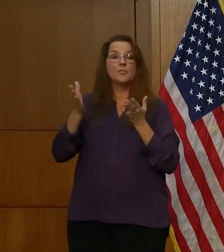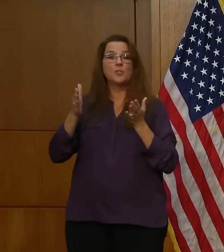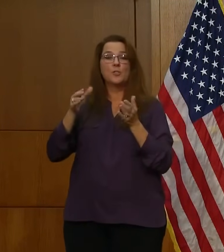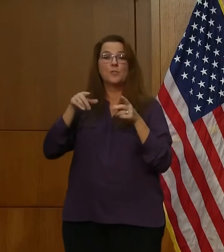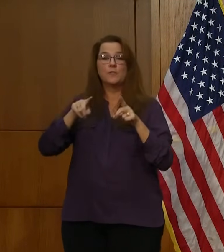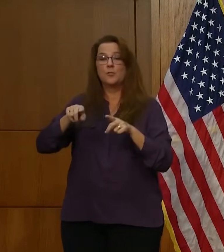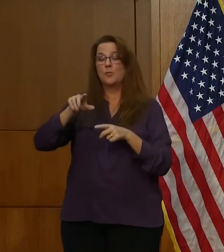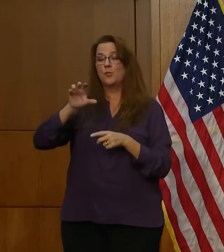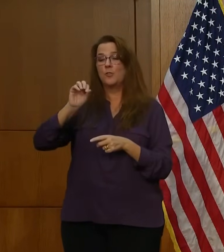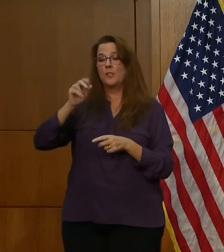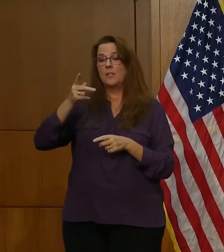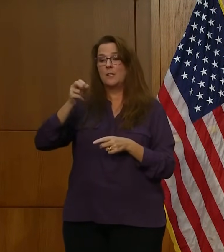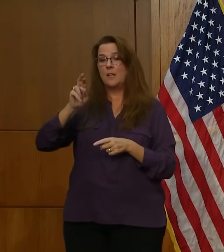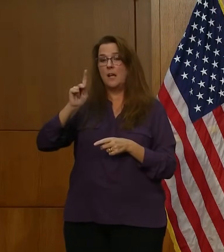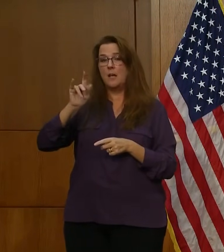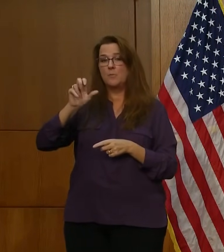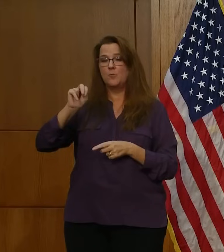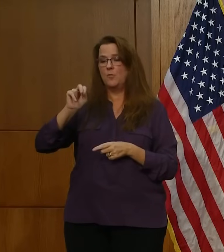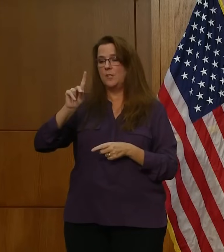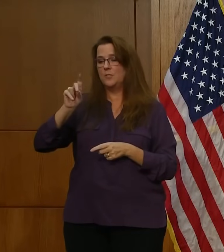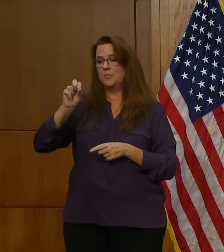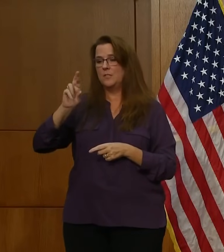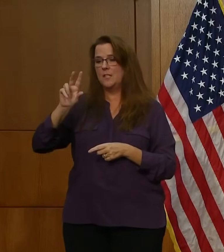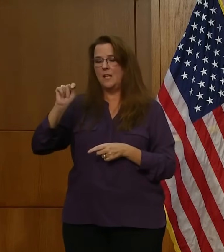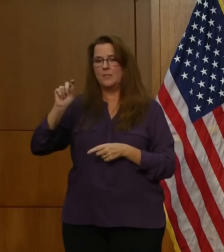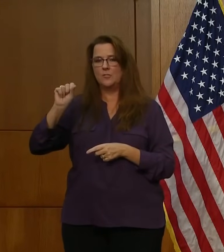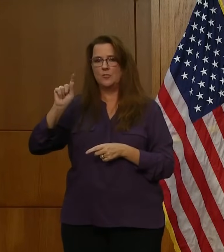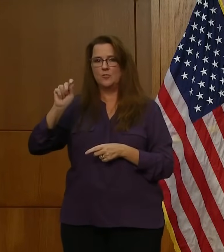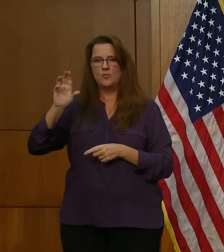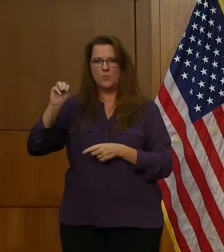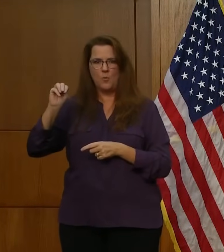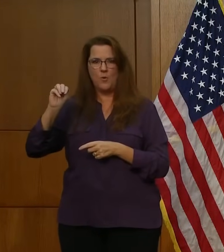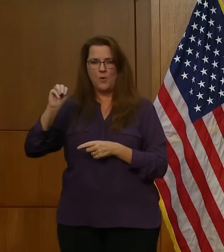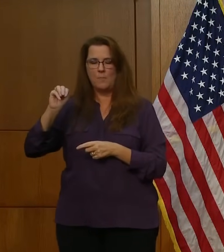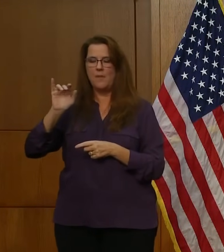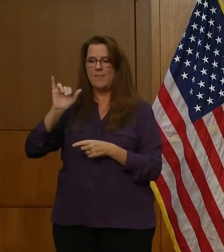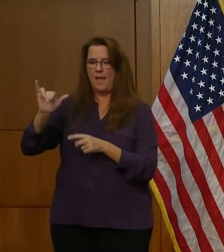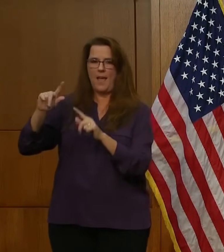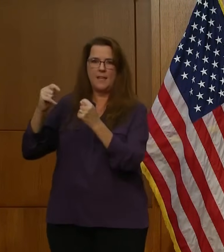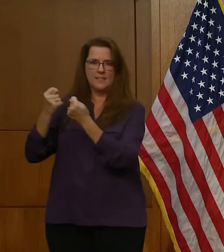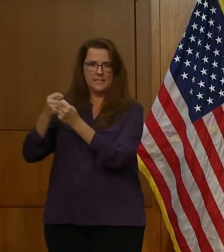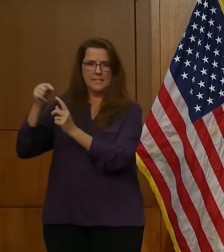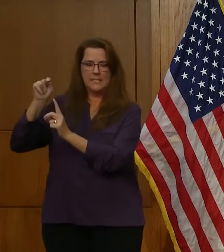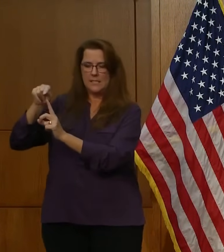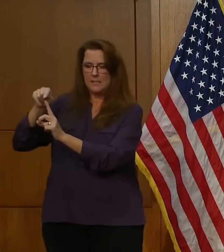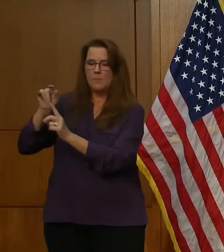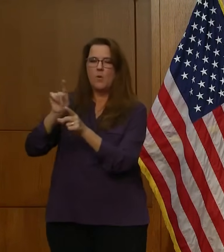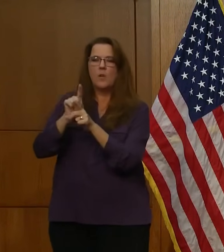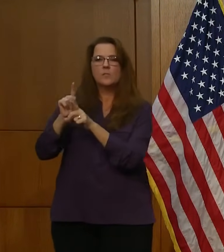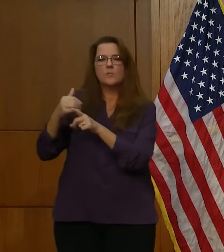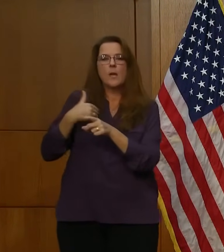OF COOPERATION AND COORDINATION JUST ONCE BEFORE, WHEN I SERVED